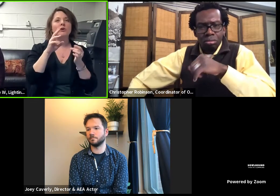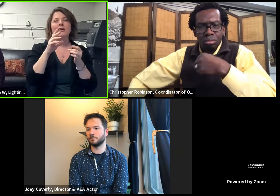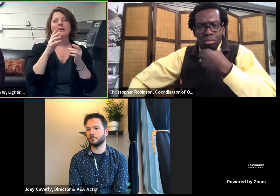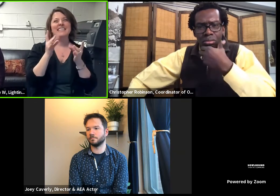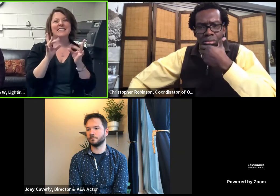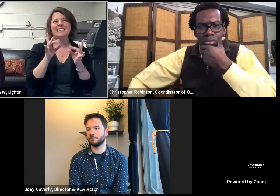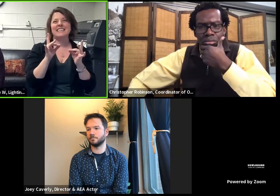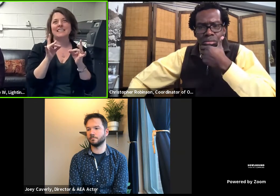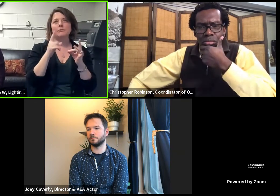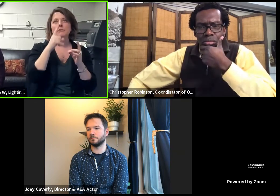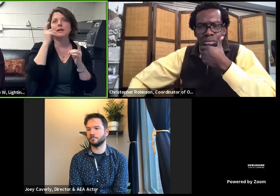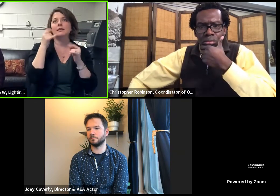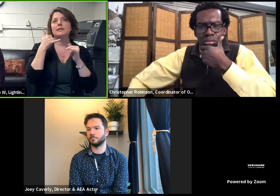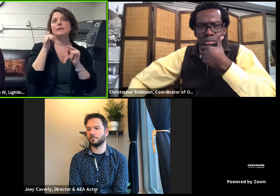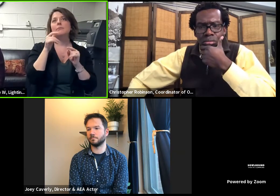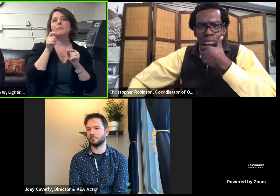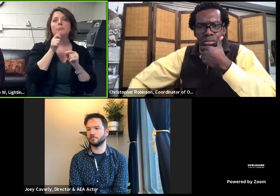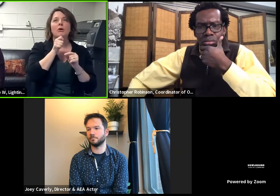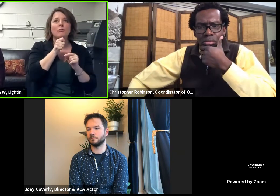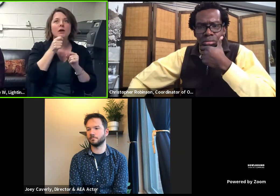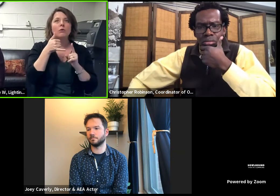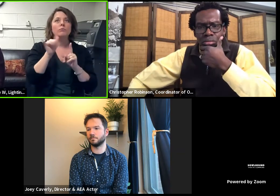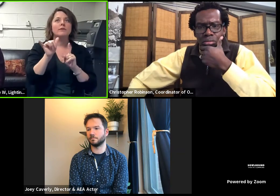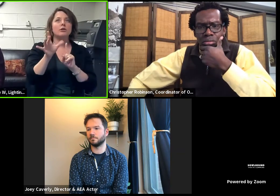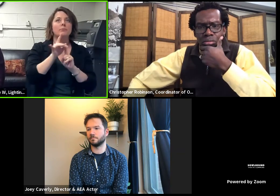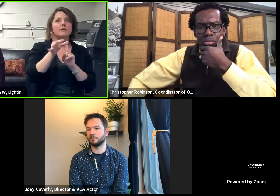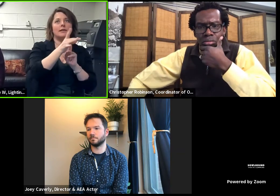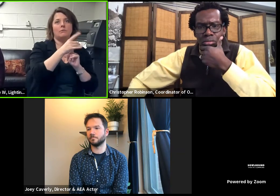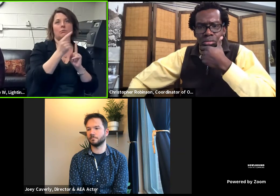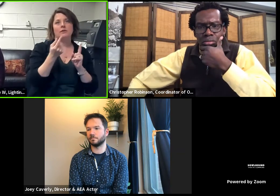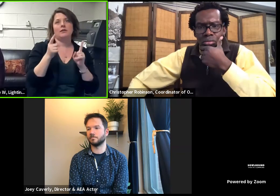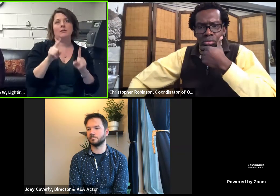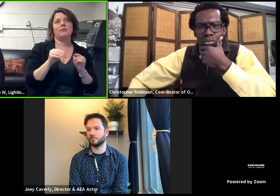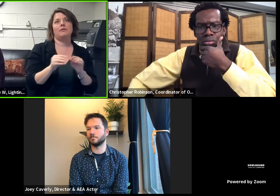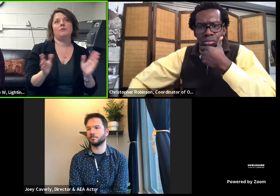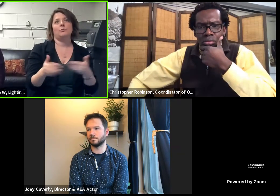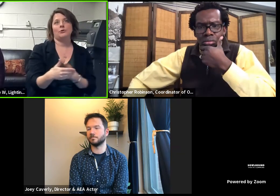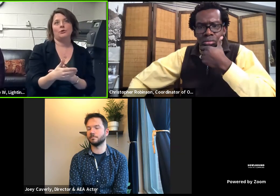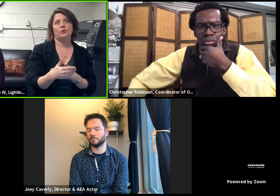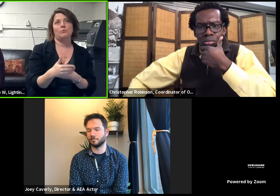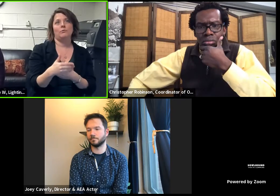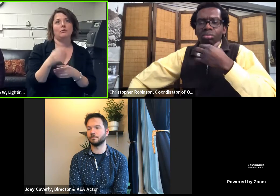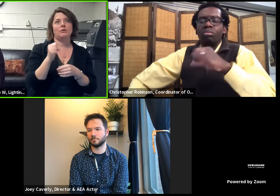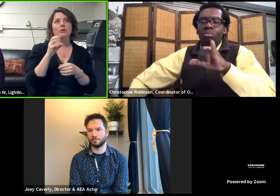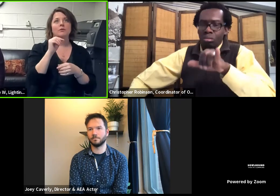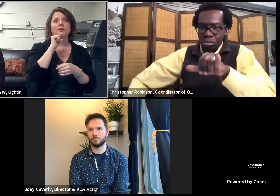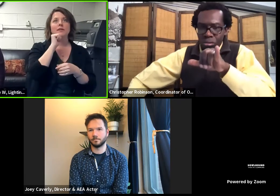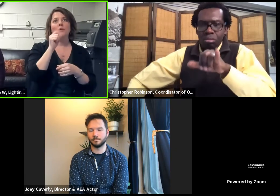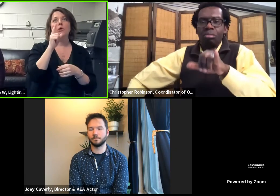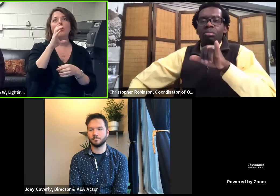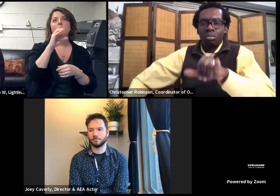Voice recognition software is a little bit difficult 'cause the microphone still picks up a lot of other sounds in the room,